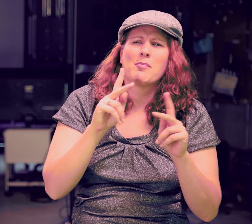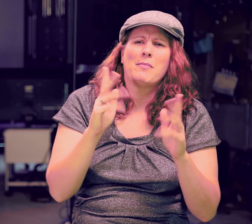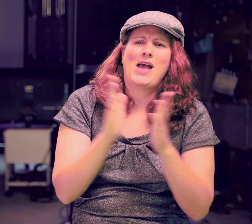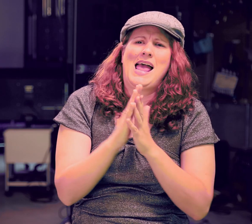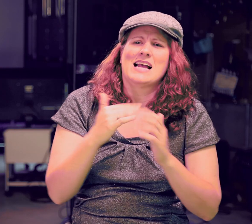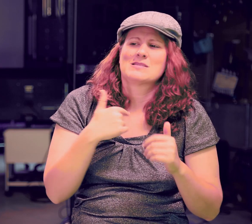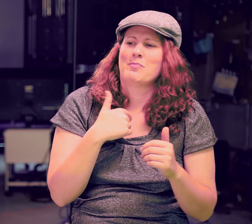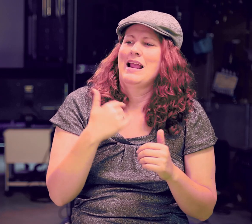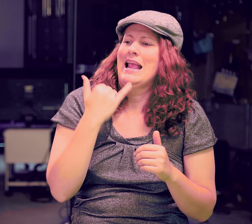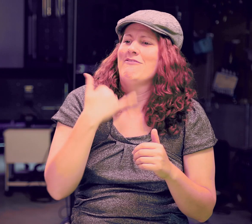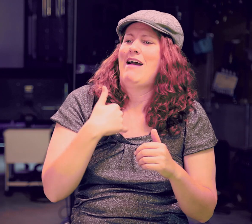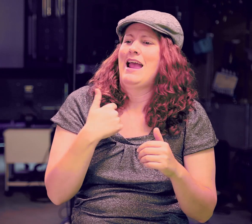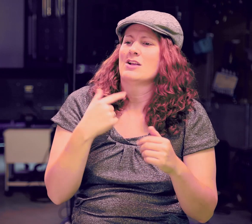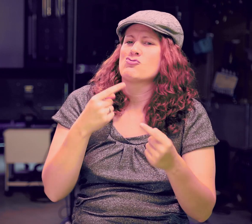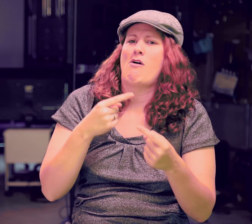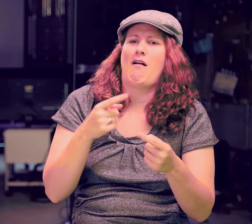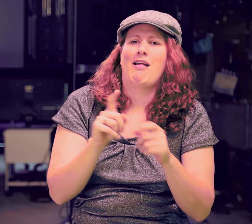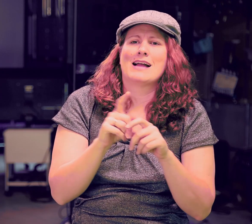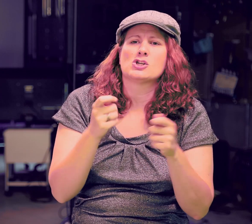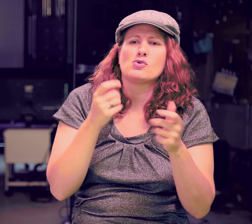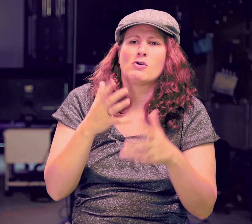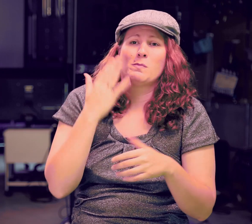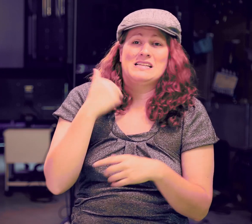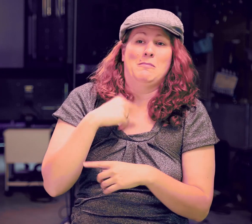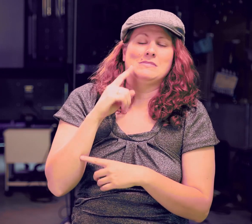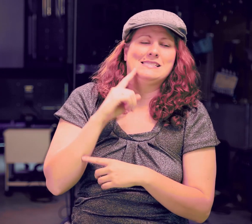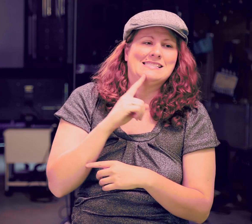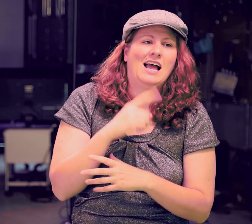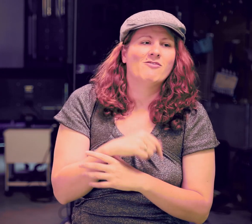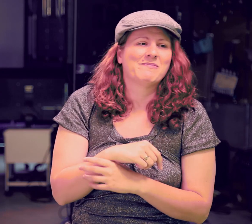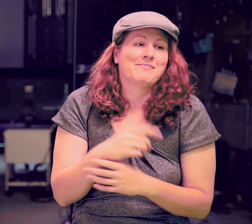A lot of people ask me if I struggle as a director because I am Deaf.